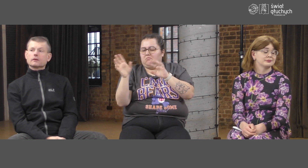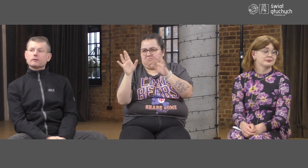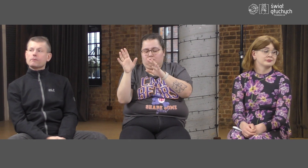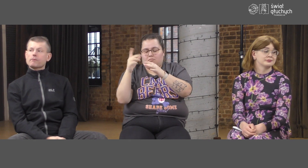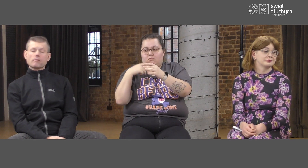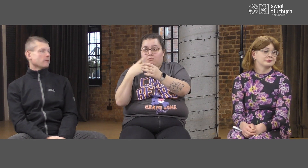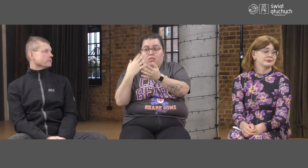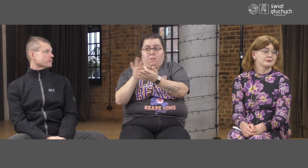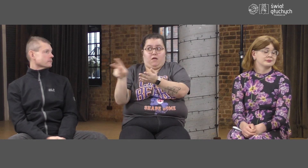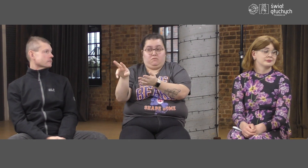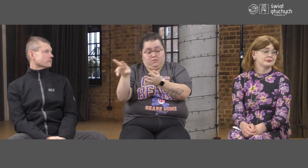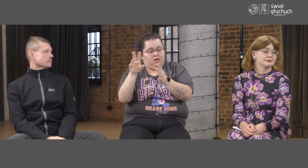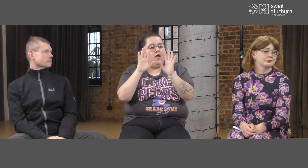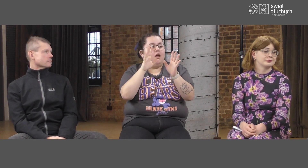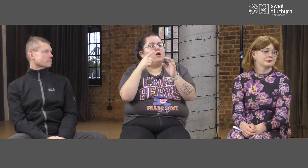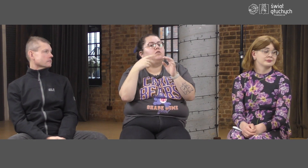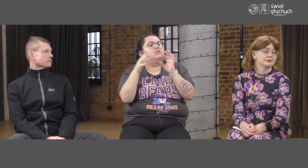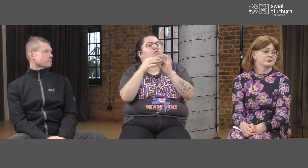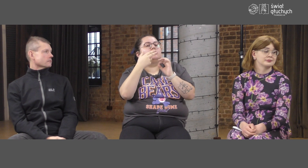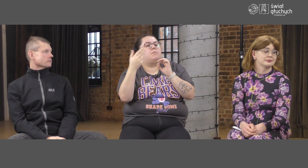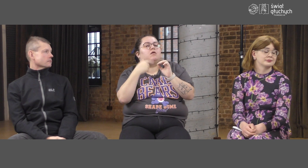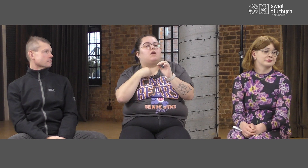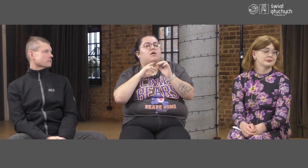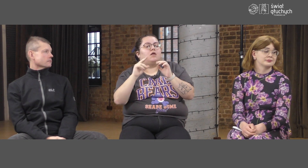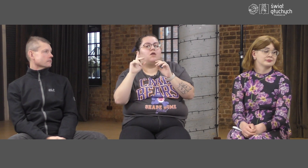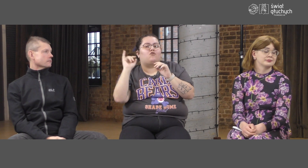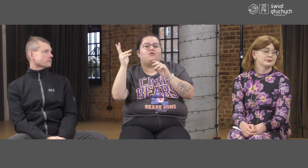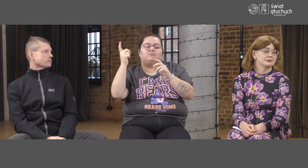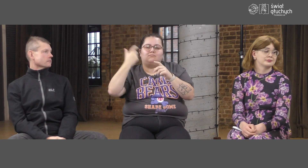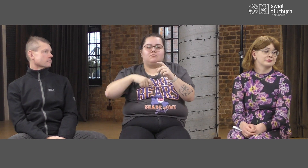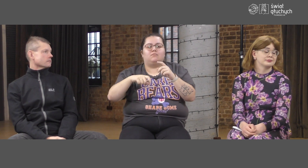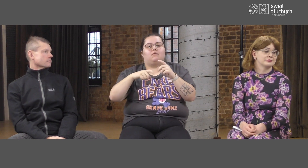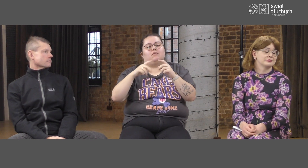I don’t remember which one of you mentioned it. But the thing is, someone once asked me too